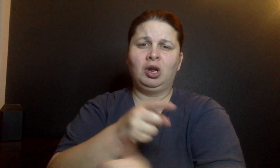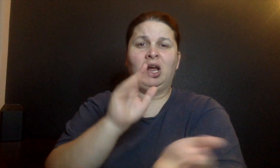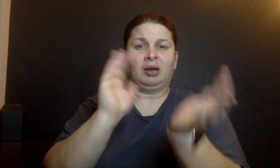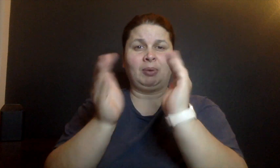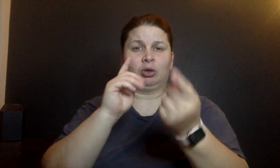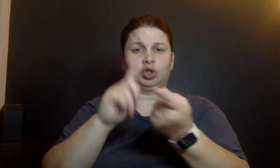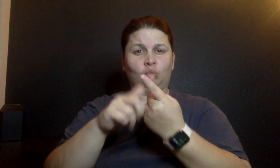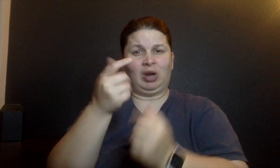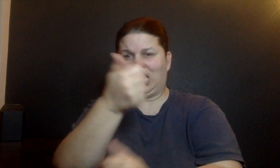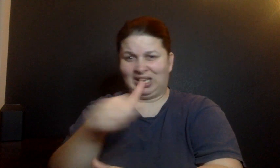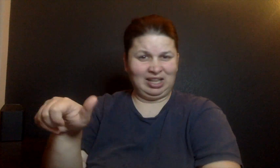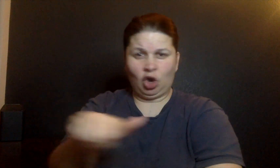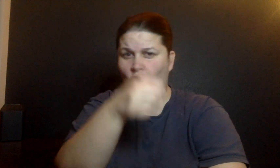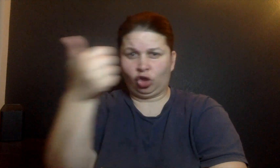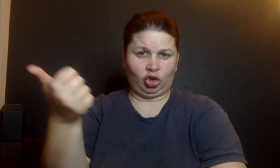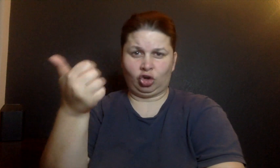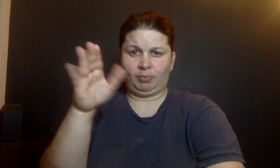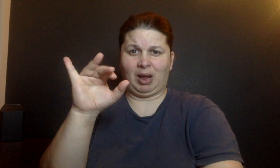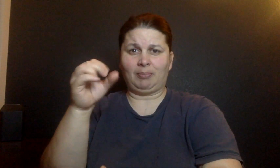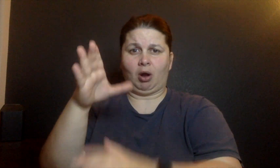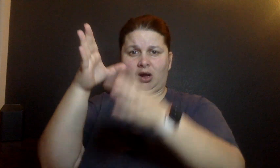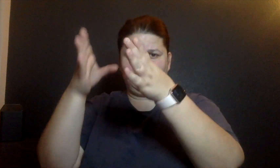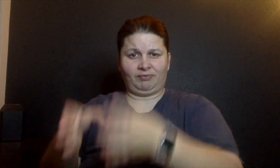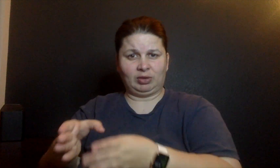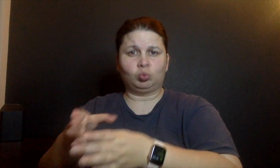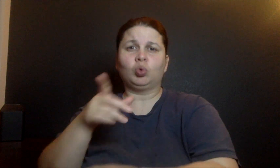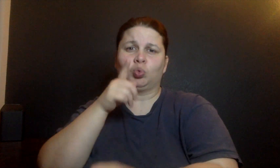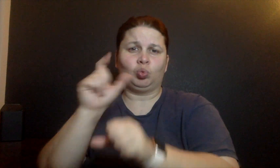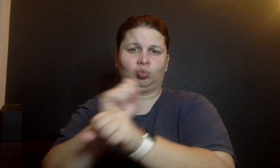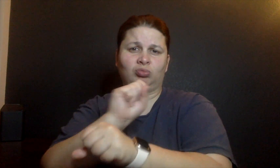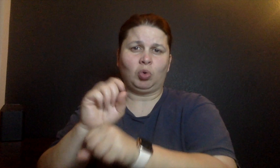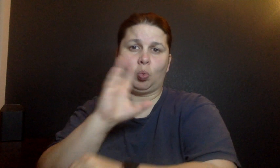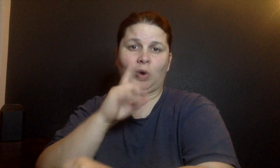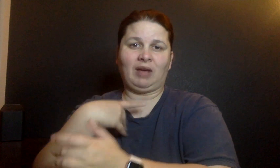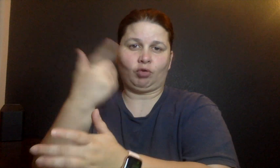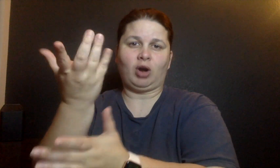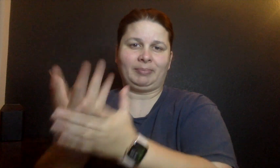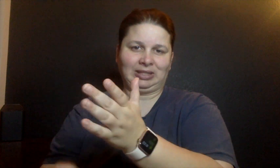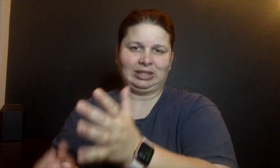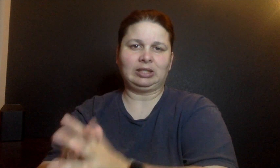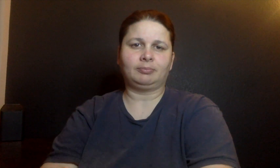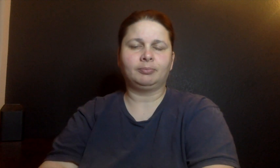this is in comparison to any other BIPOC individual if they were to go missing.